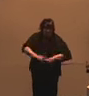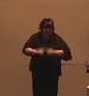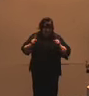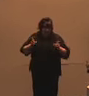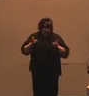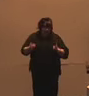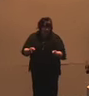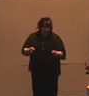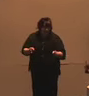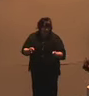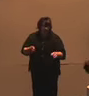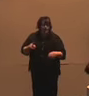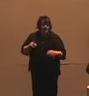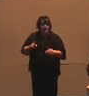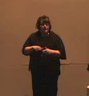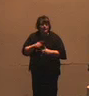and then could be an architecture.